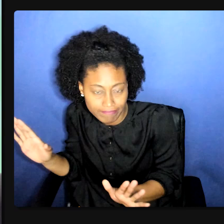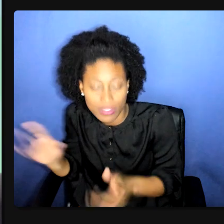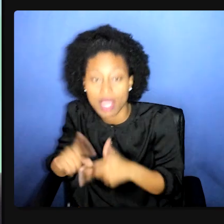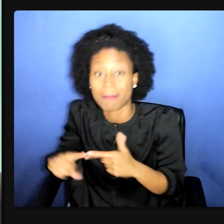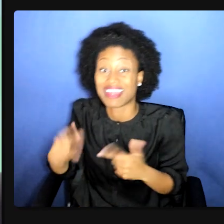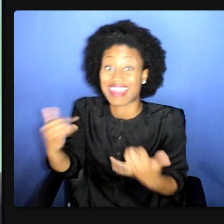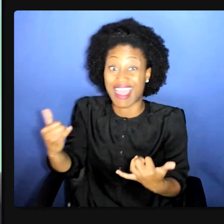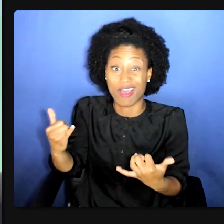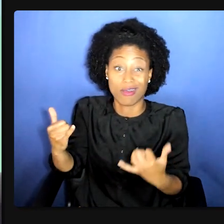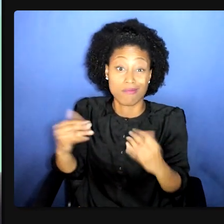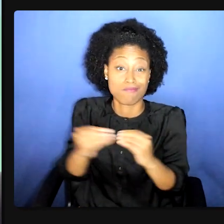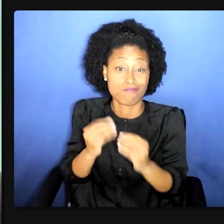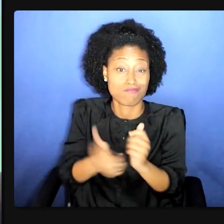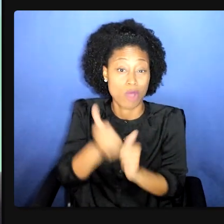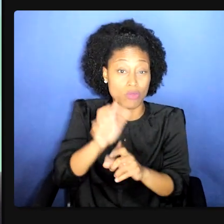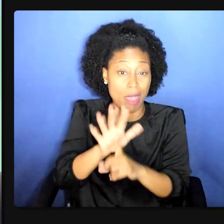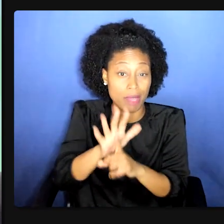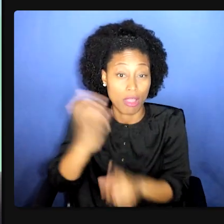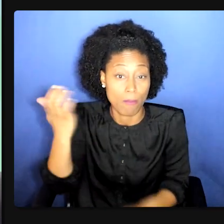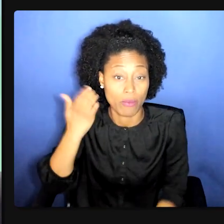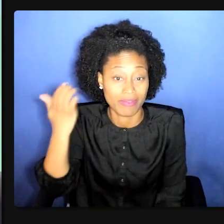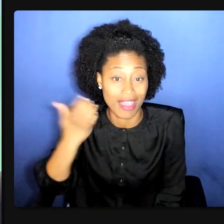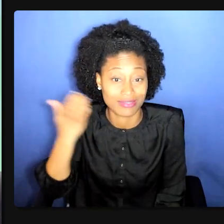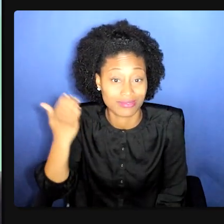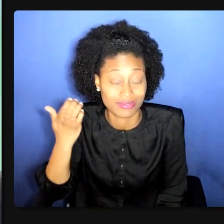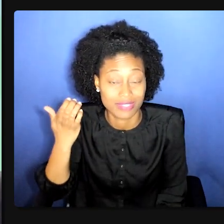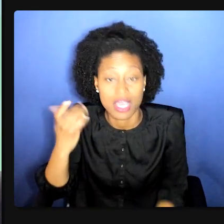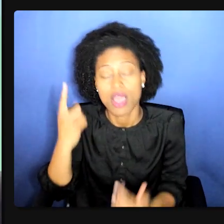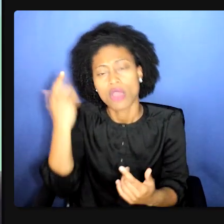going onto mobile devices and one of the reasons that this has happened is because you know it's